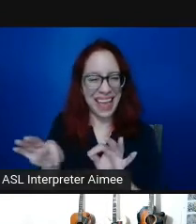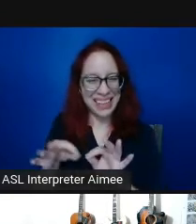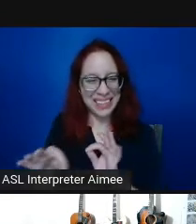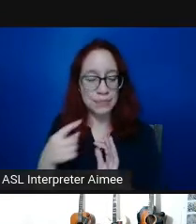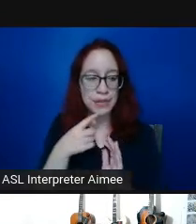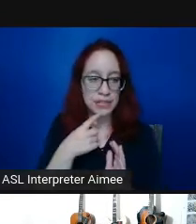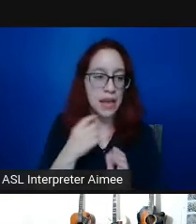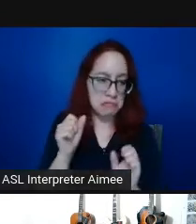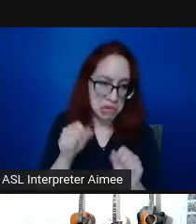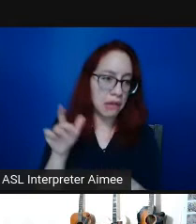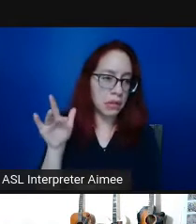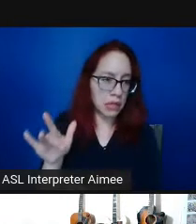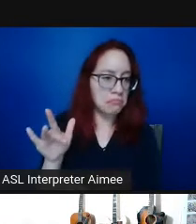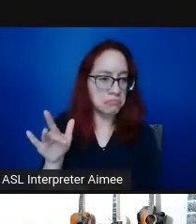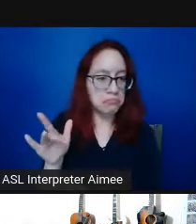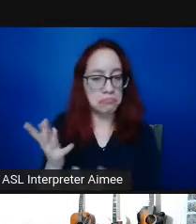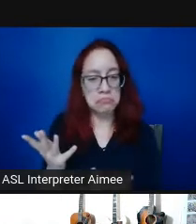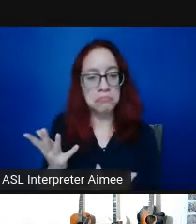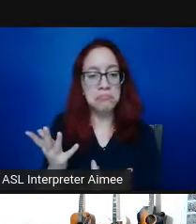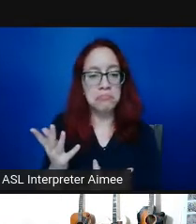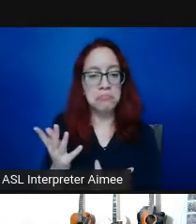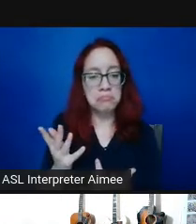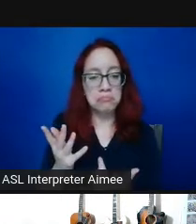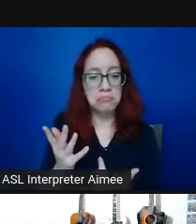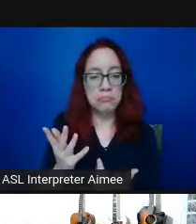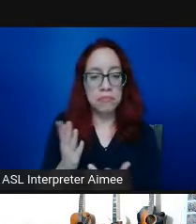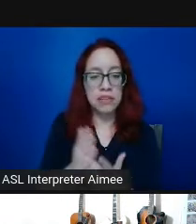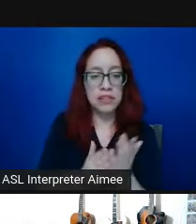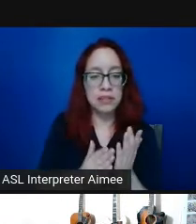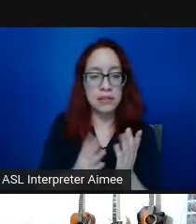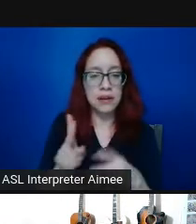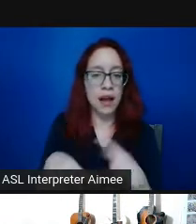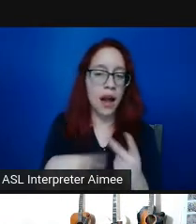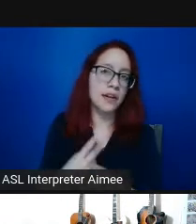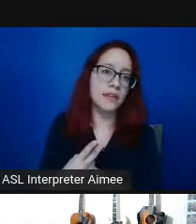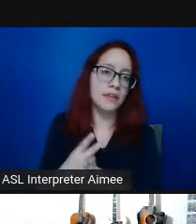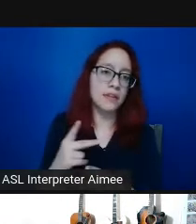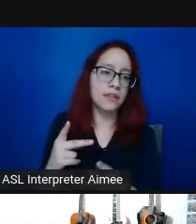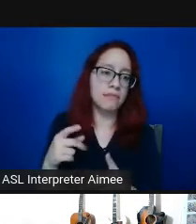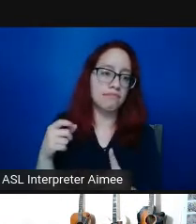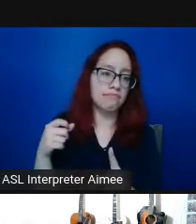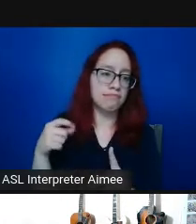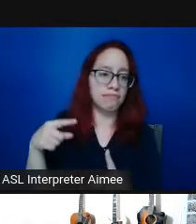because there is some kind of trigger that says they thin,